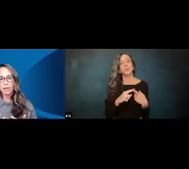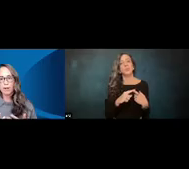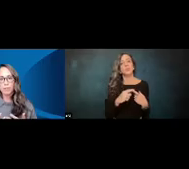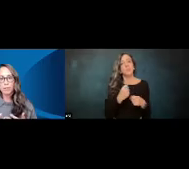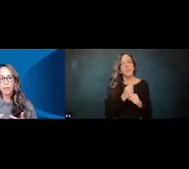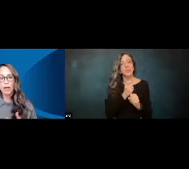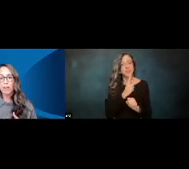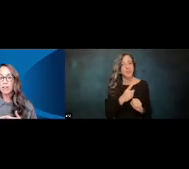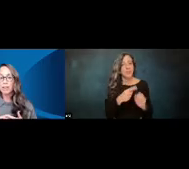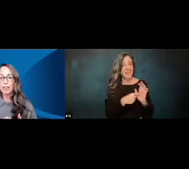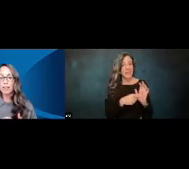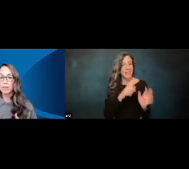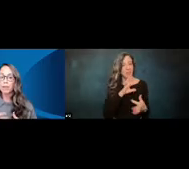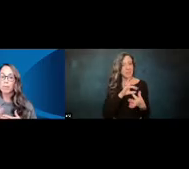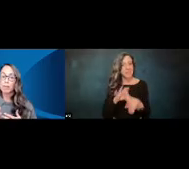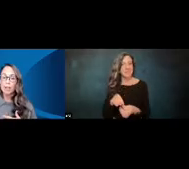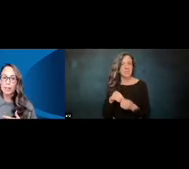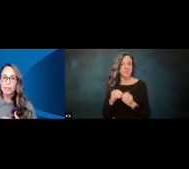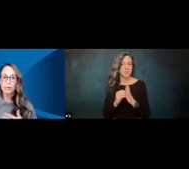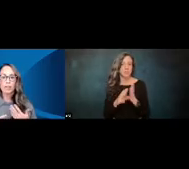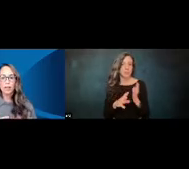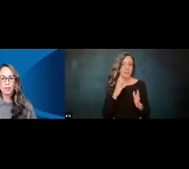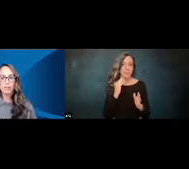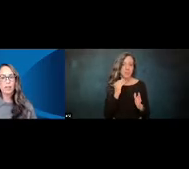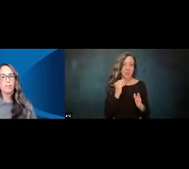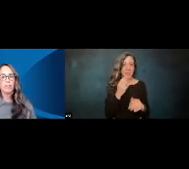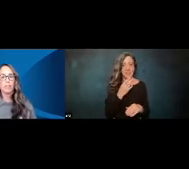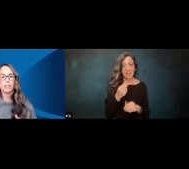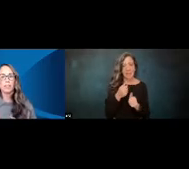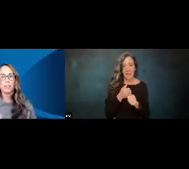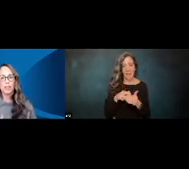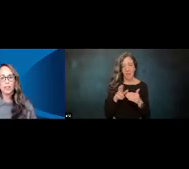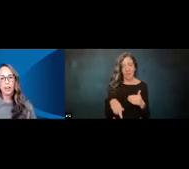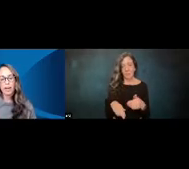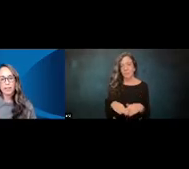and outcomes. So rather than leading with compliance or technical definitions, this section